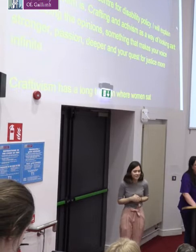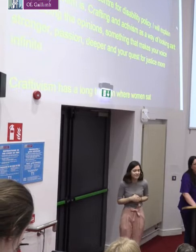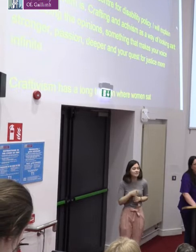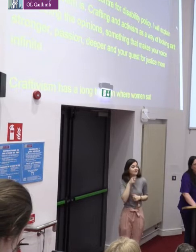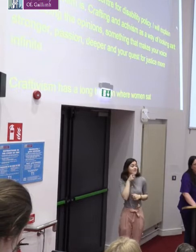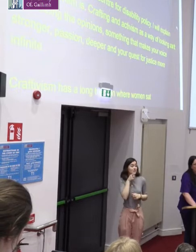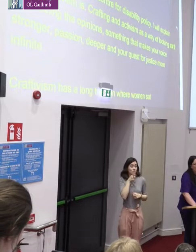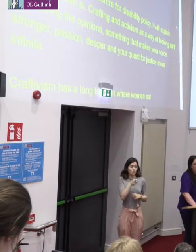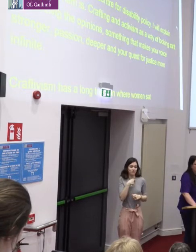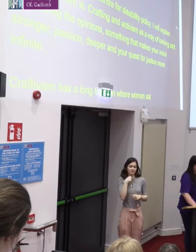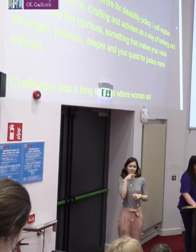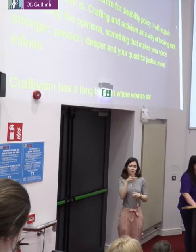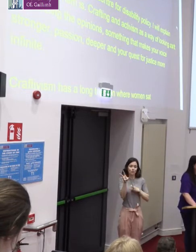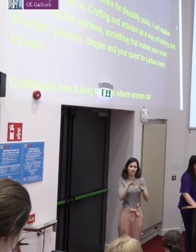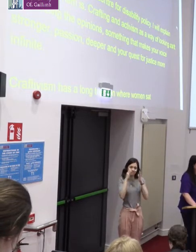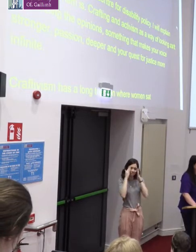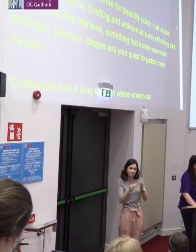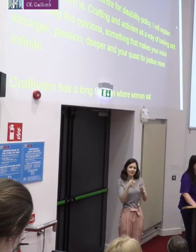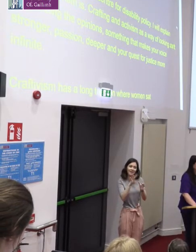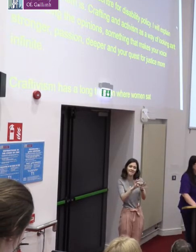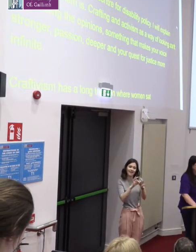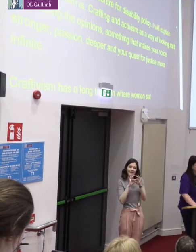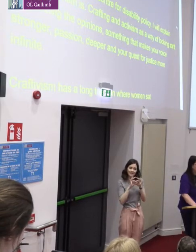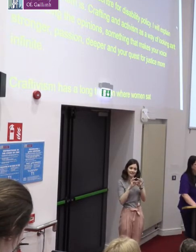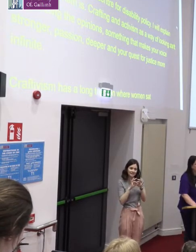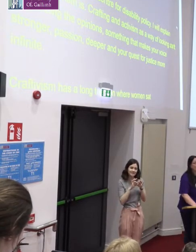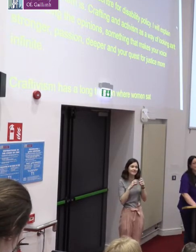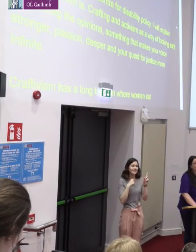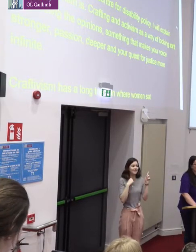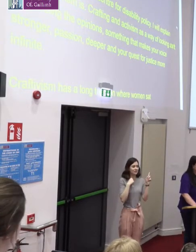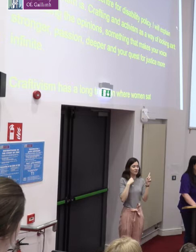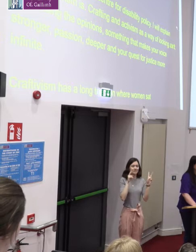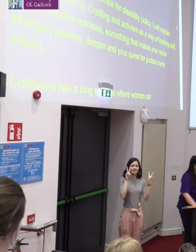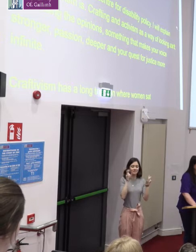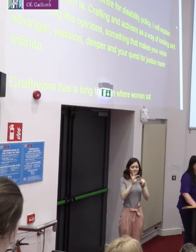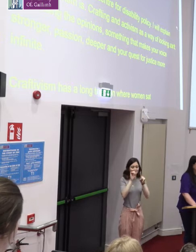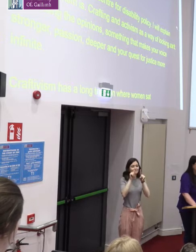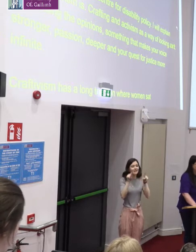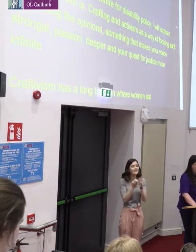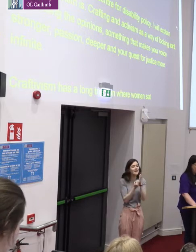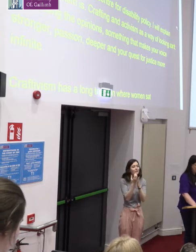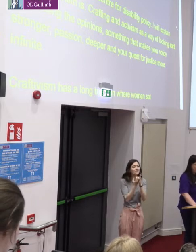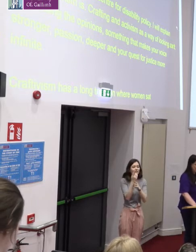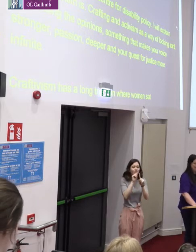The type of work we are looking at, it goes to narrative quilt weirs, so in Chile, protesting